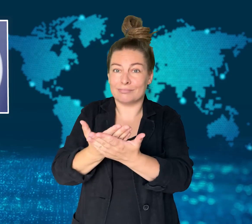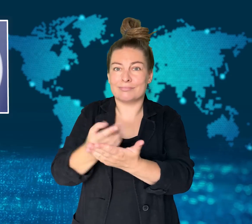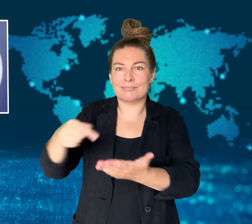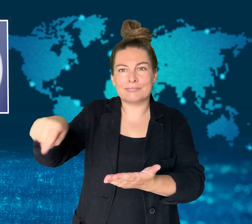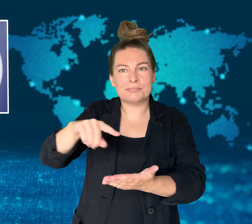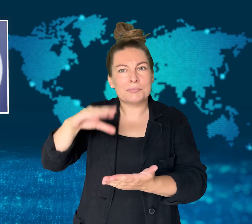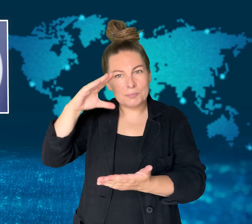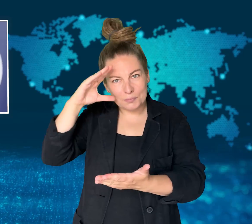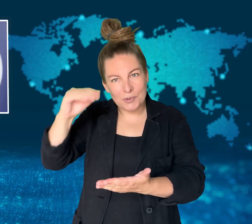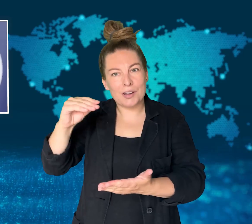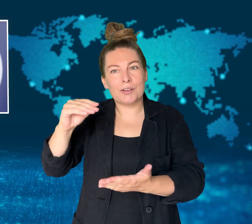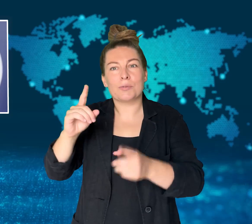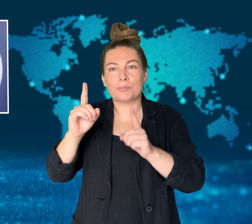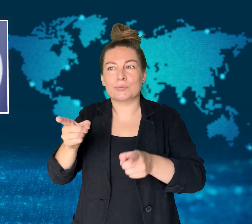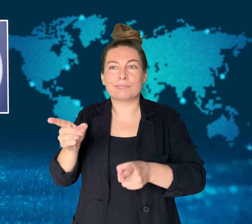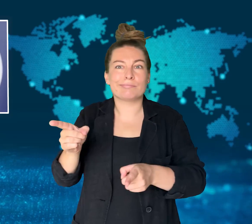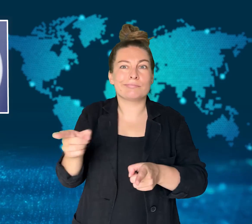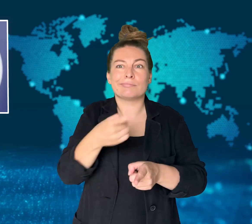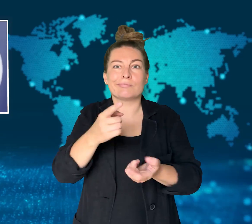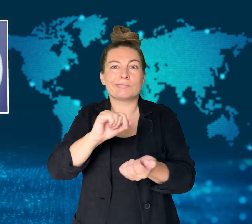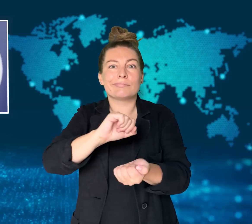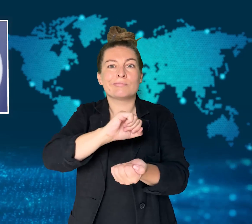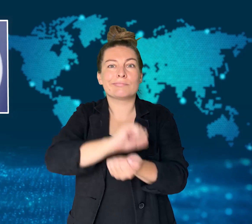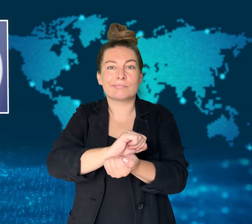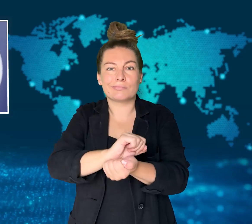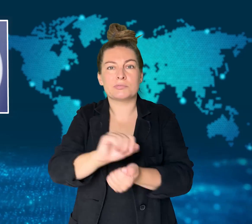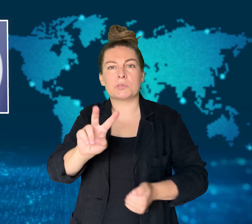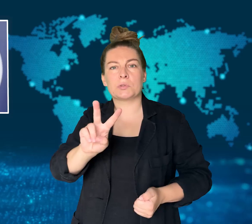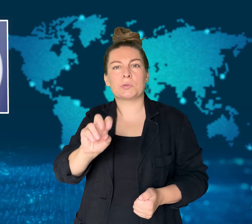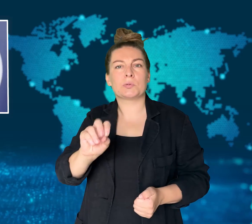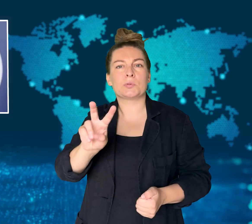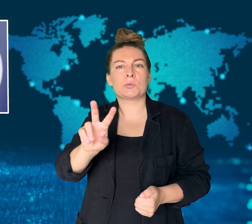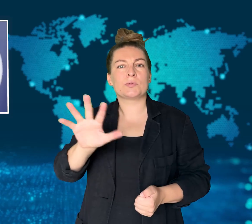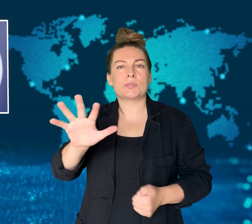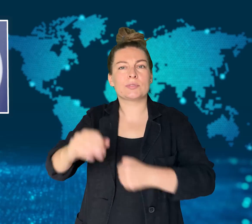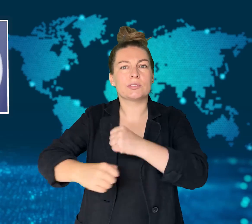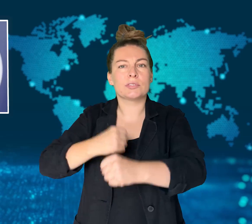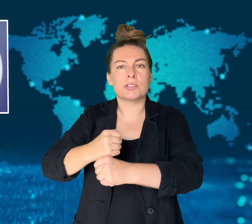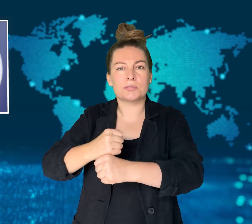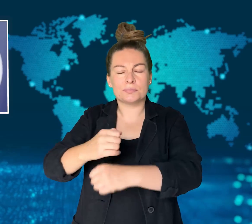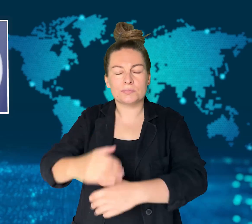in Guantanamo as early as next week. The men were to be sentenced in 2025.